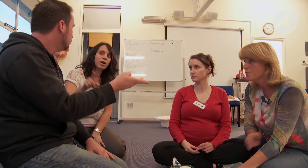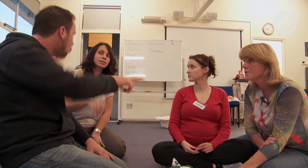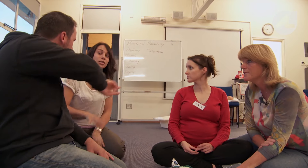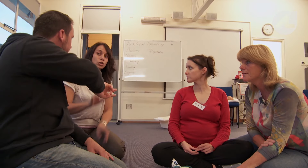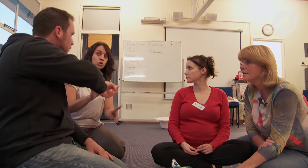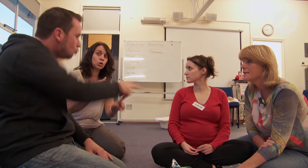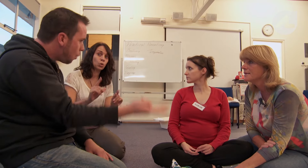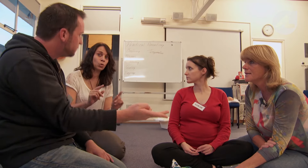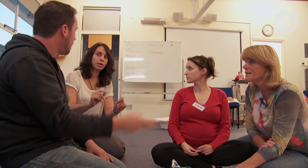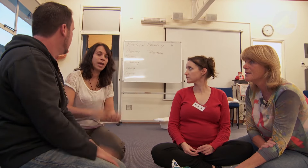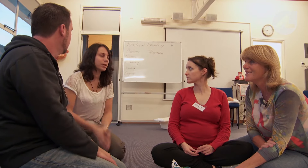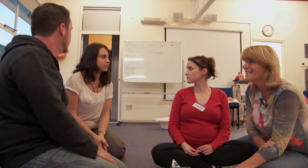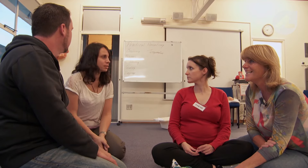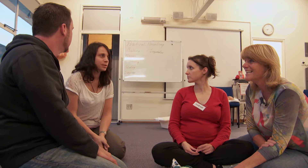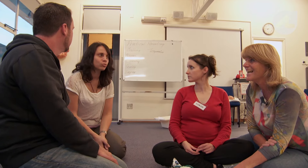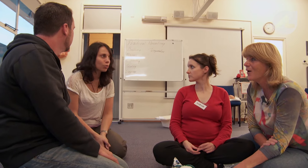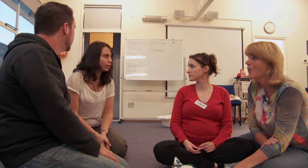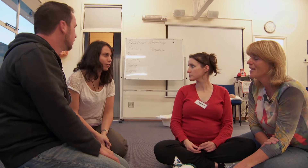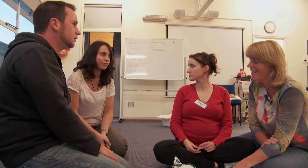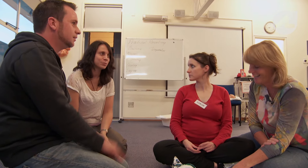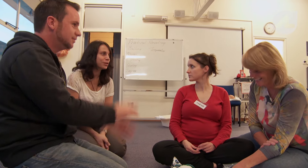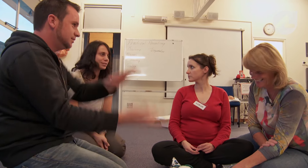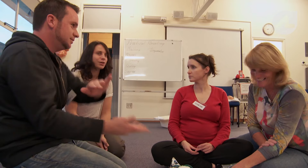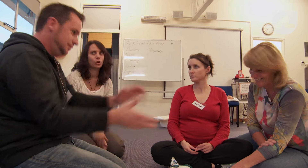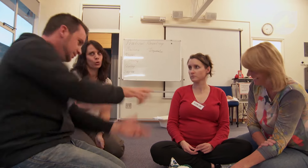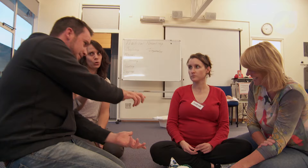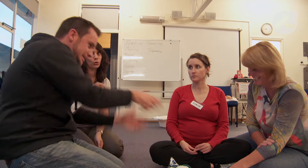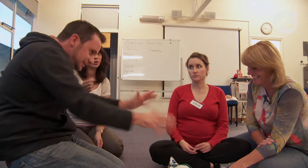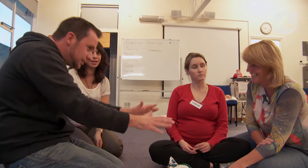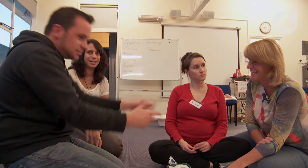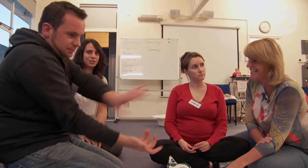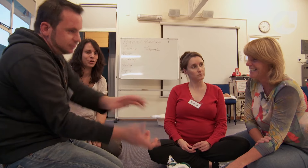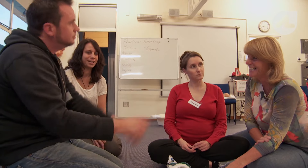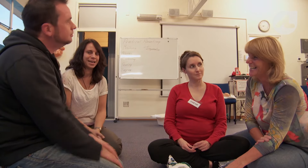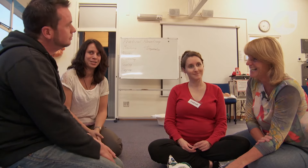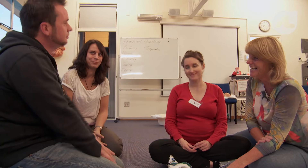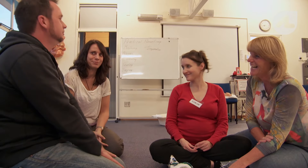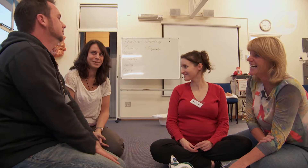And they'll be rolling backwards and forwards and trying to wrestle them to keep their nappies on and things like that.